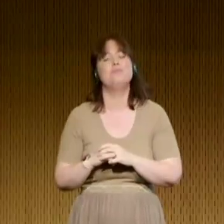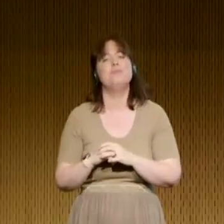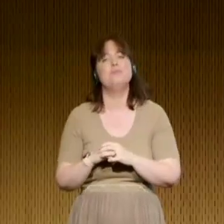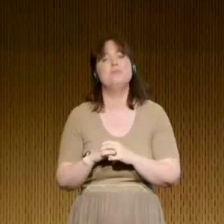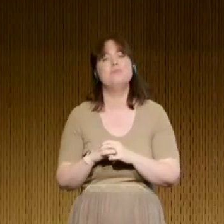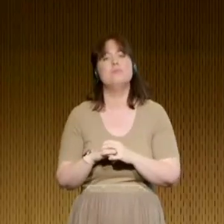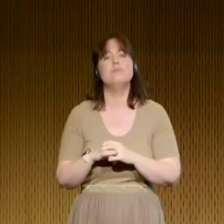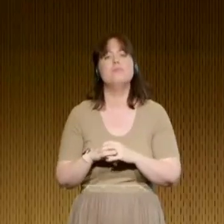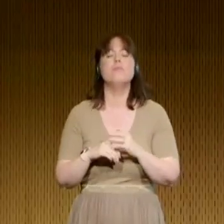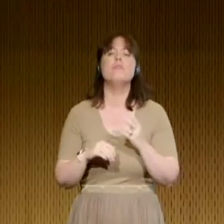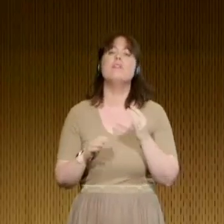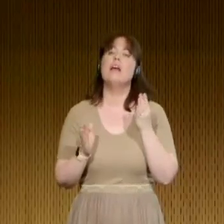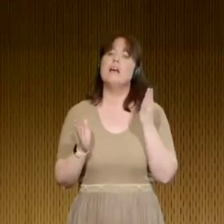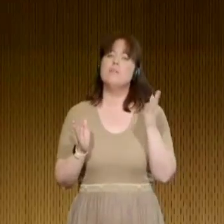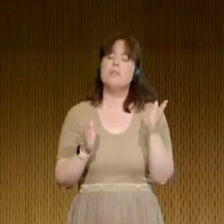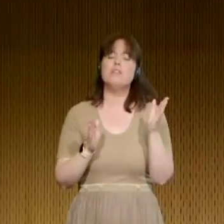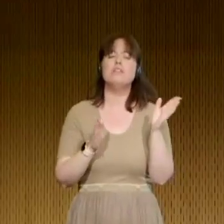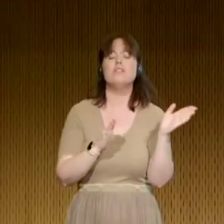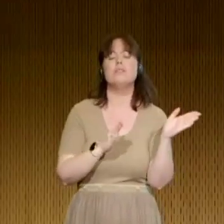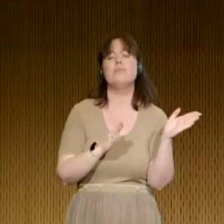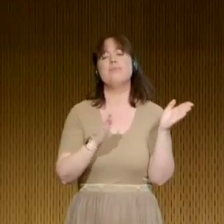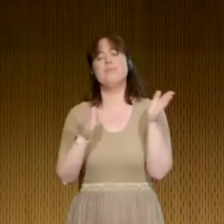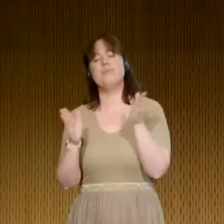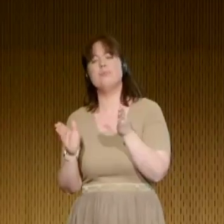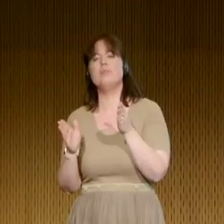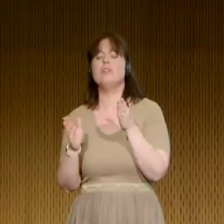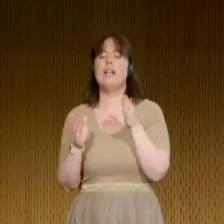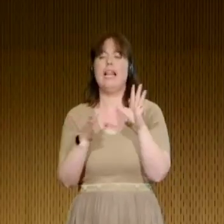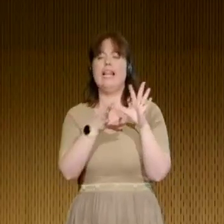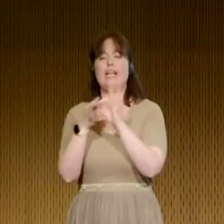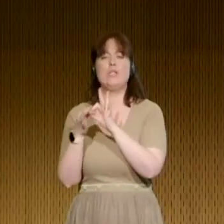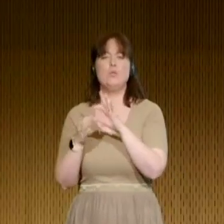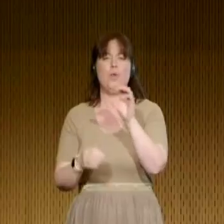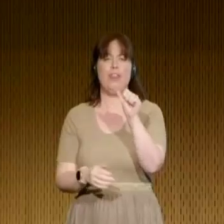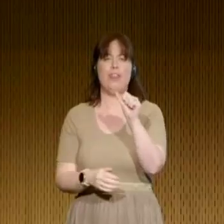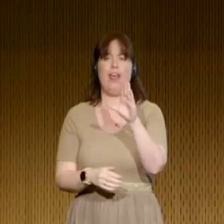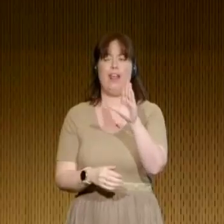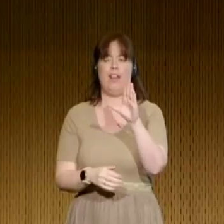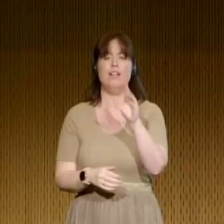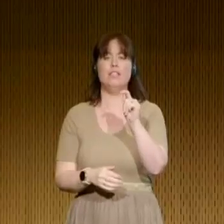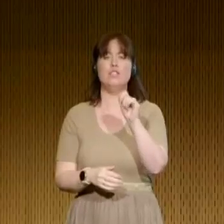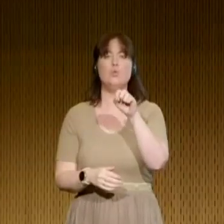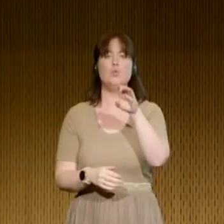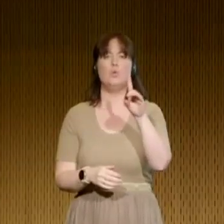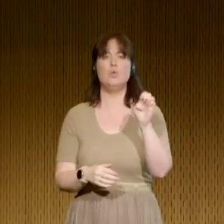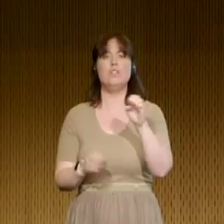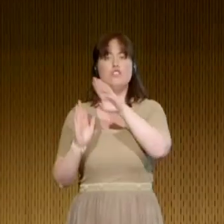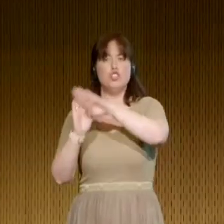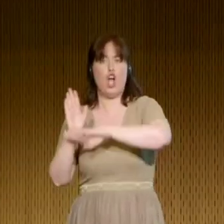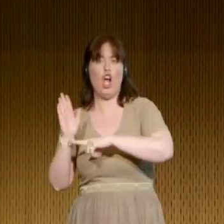back then into the frame of the Altitude Charter, bringing it back into the toolkit in terms of you